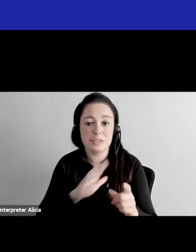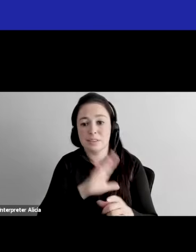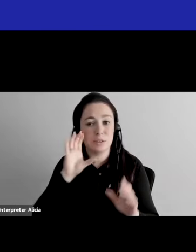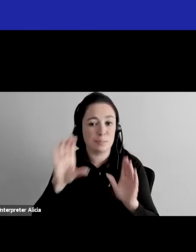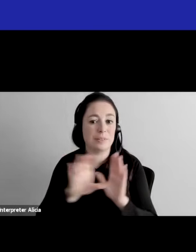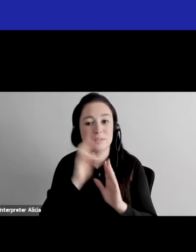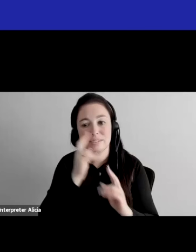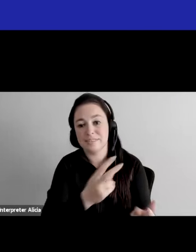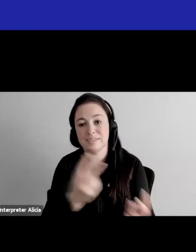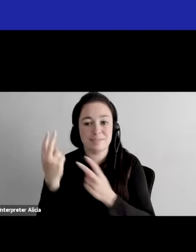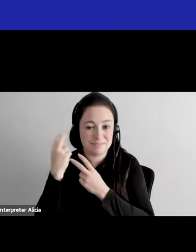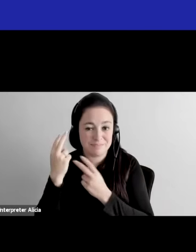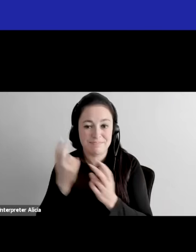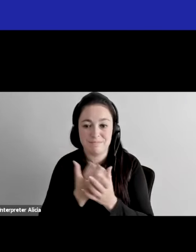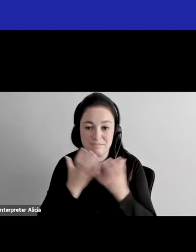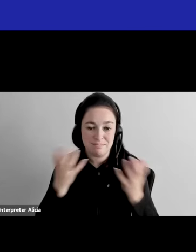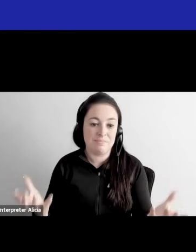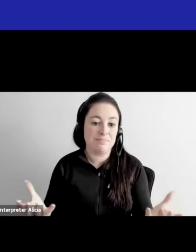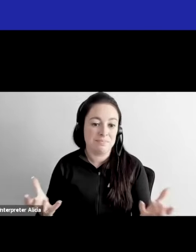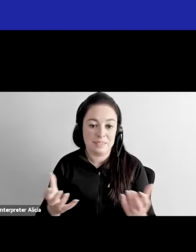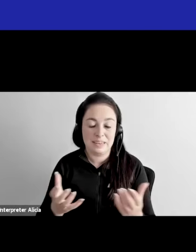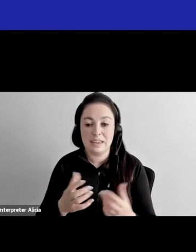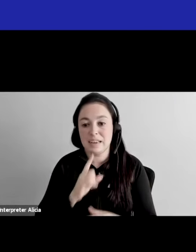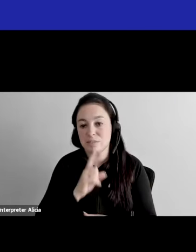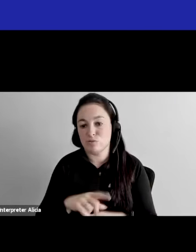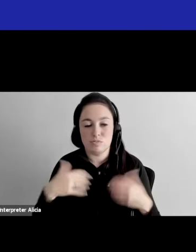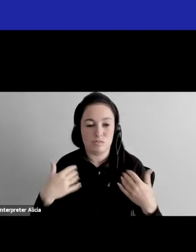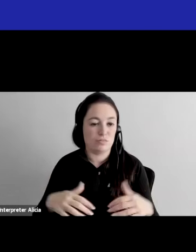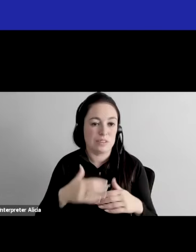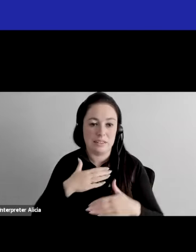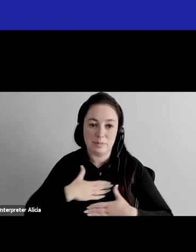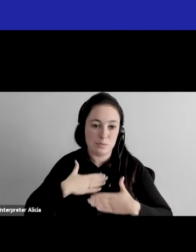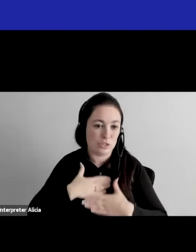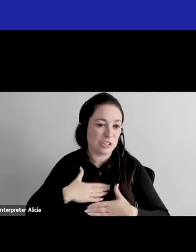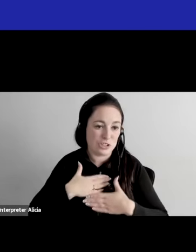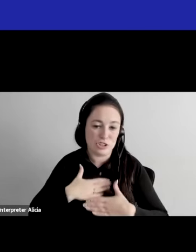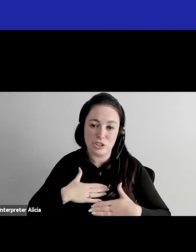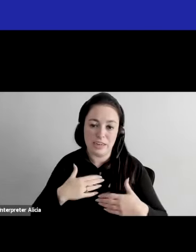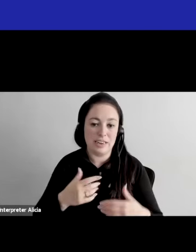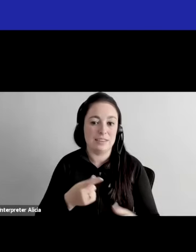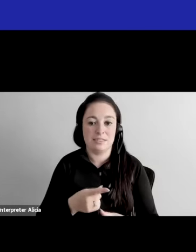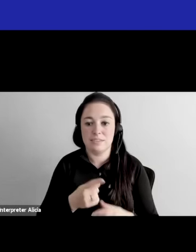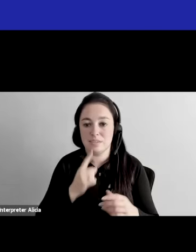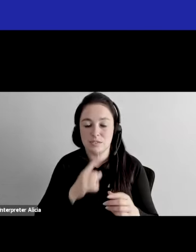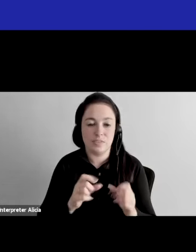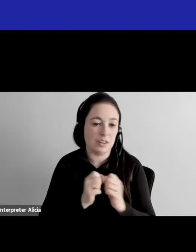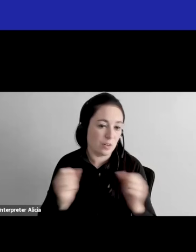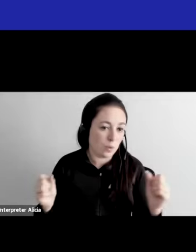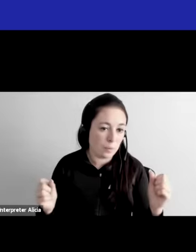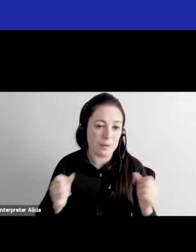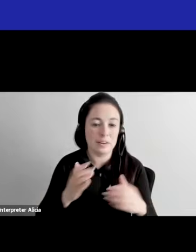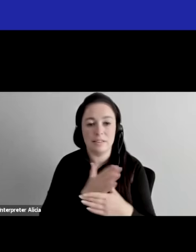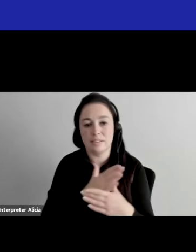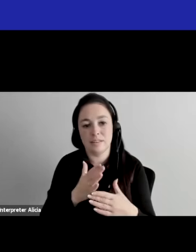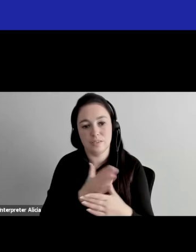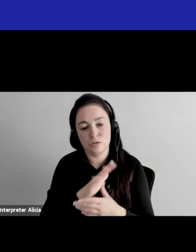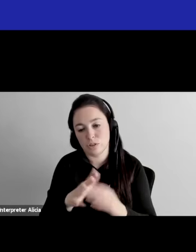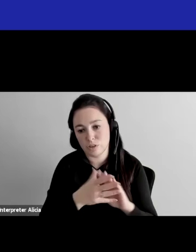a lot of memories and I really appreciate you being so open and sharing your story with us.